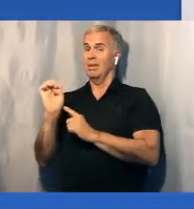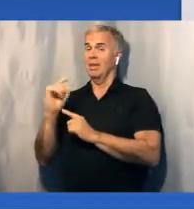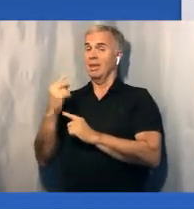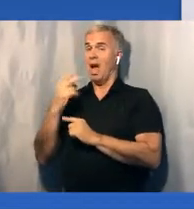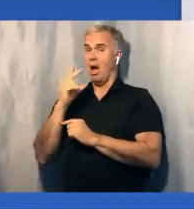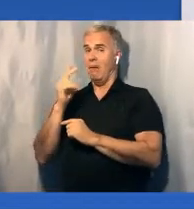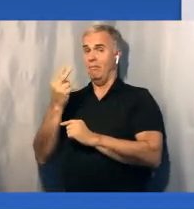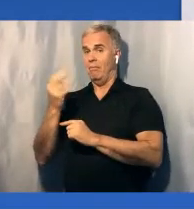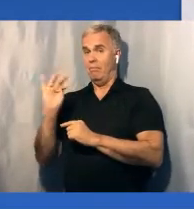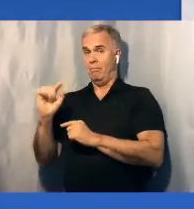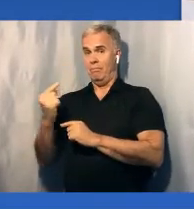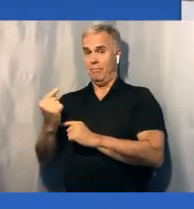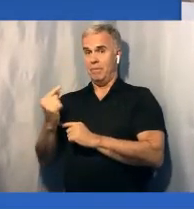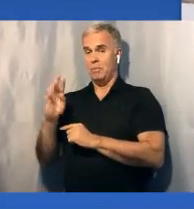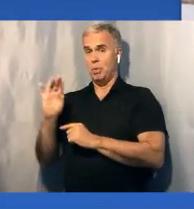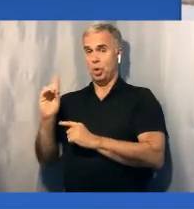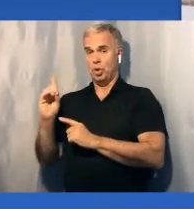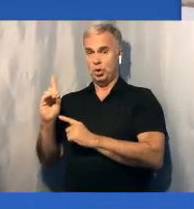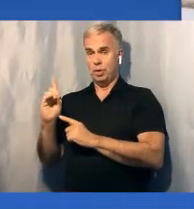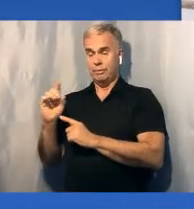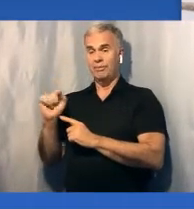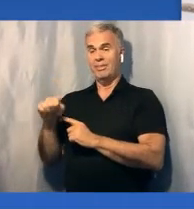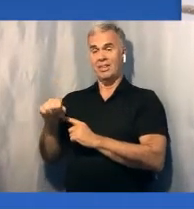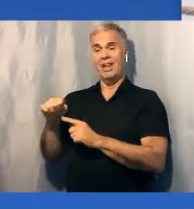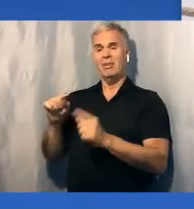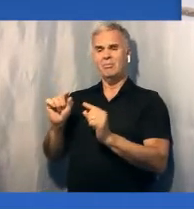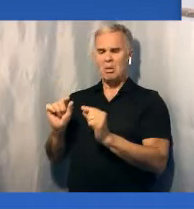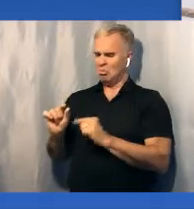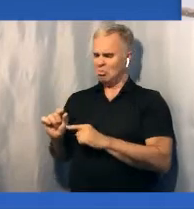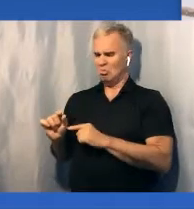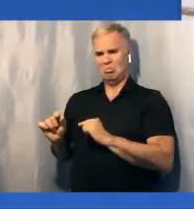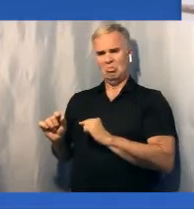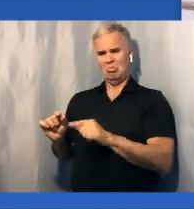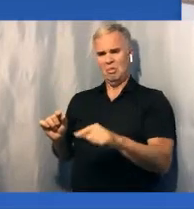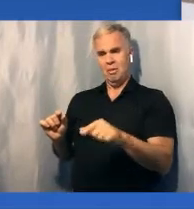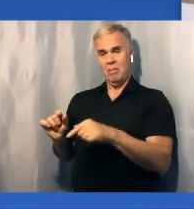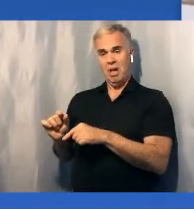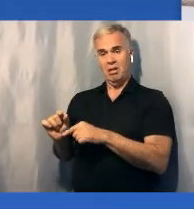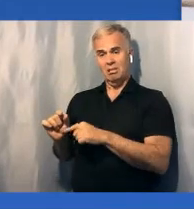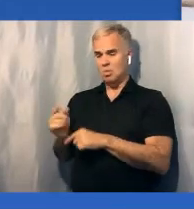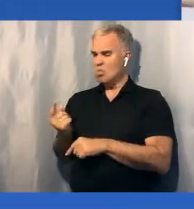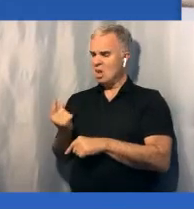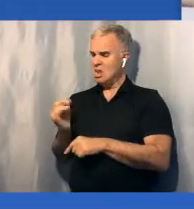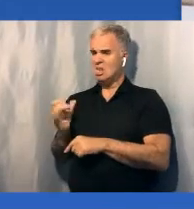is made by the bee hummingbird. Its nest is only about an inch wide.